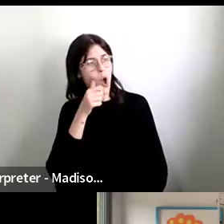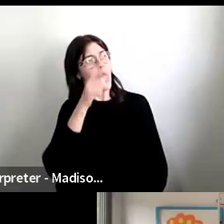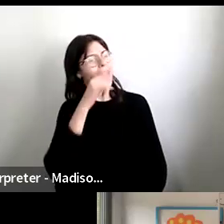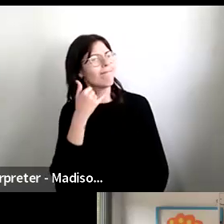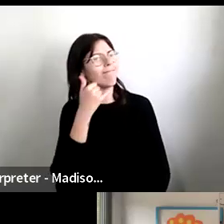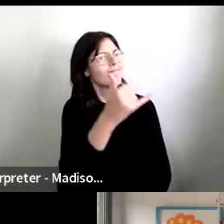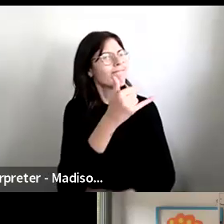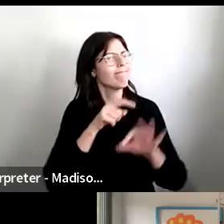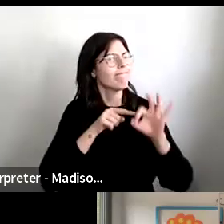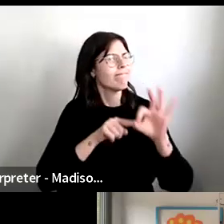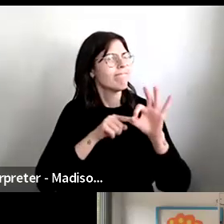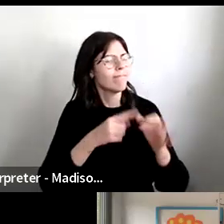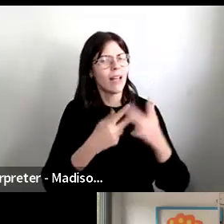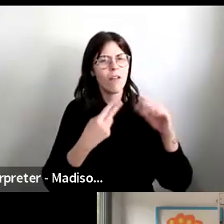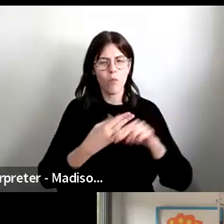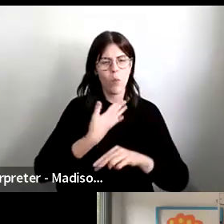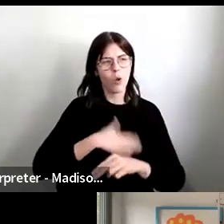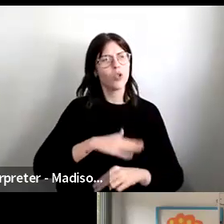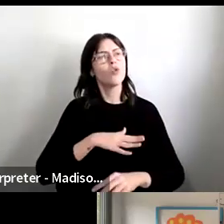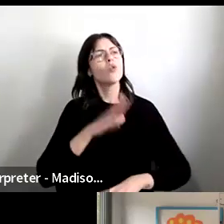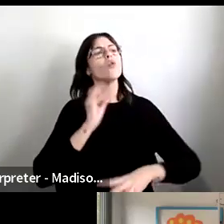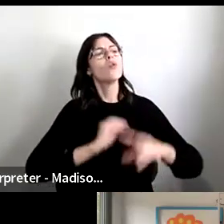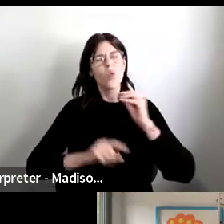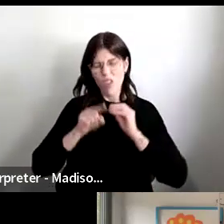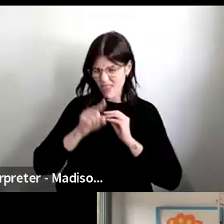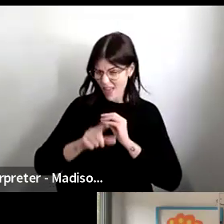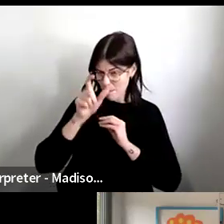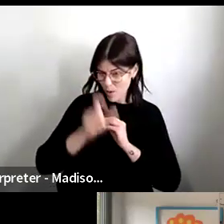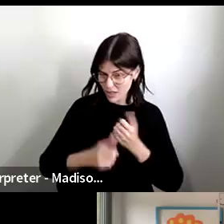get a sense of whether someone is suitable for a panel. Usually more down the process often